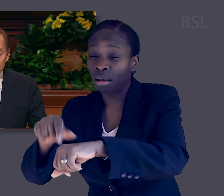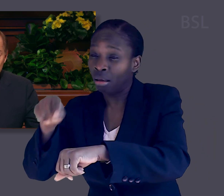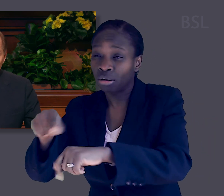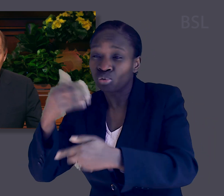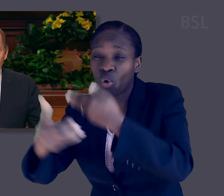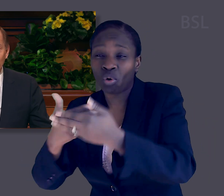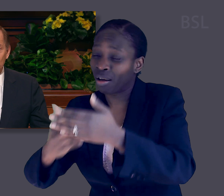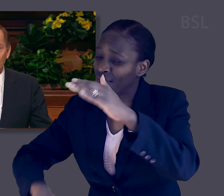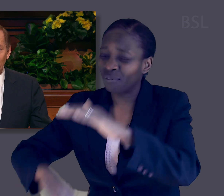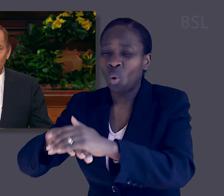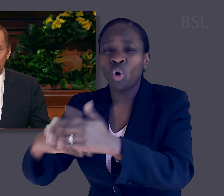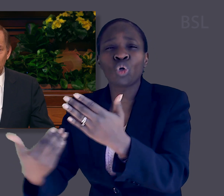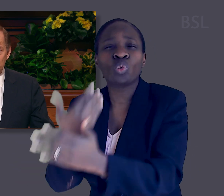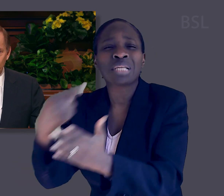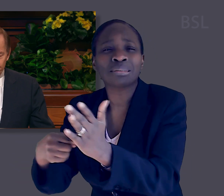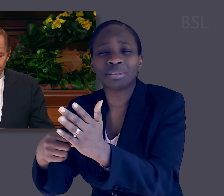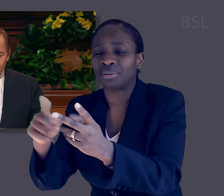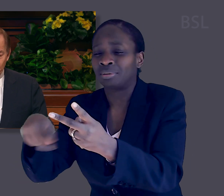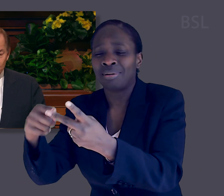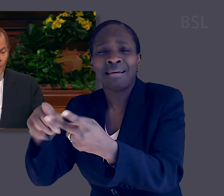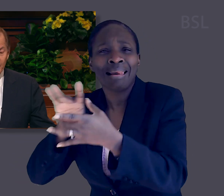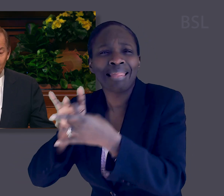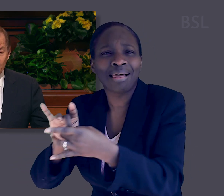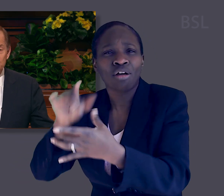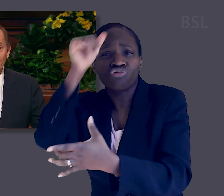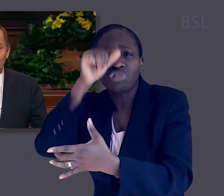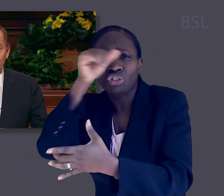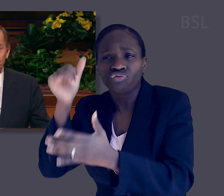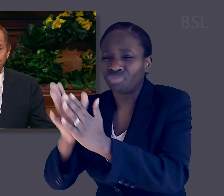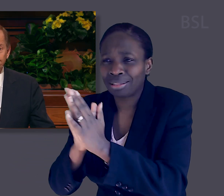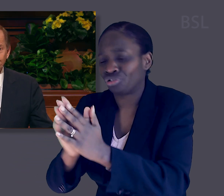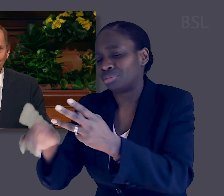Take Easter away, and you don’t have a New Testament; you don’t have a Christianity.”